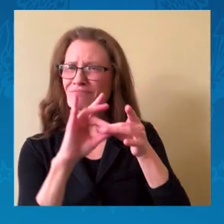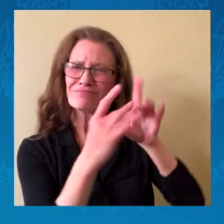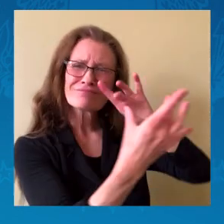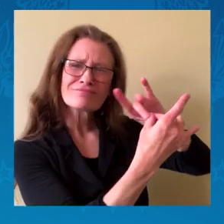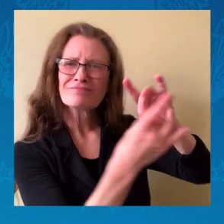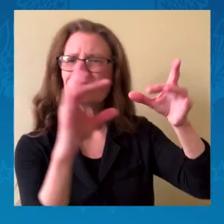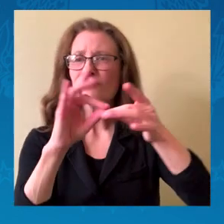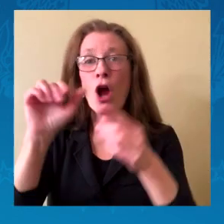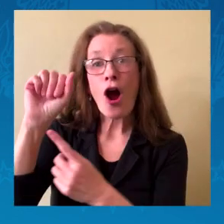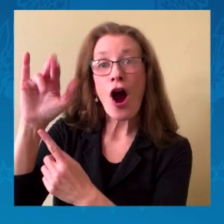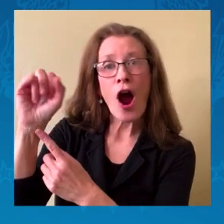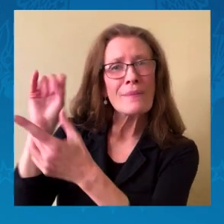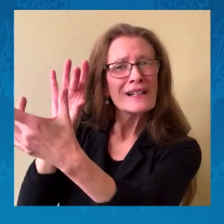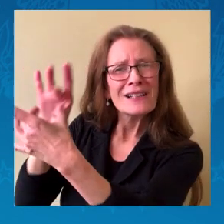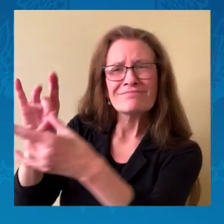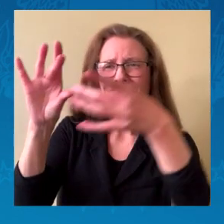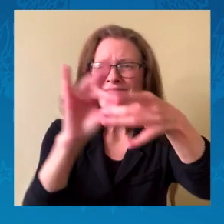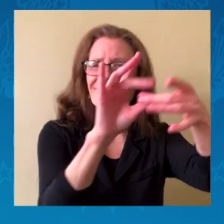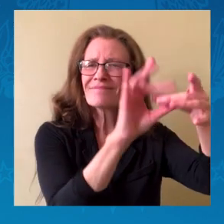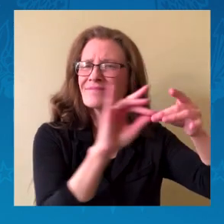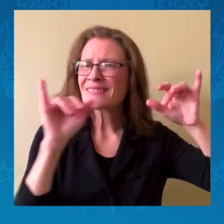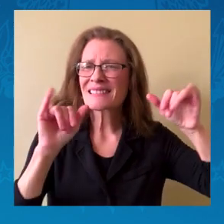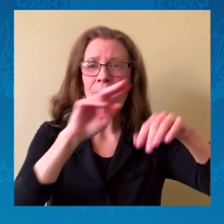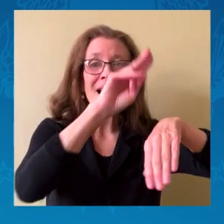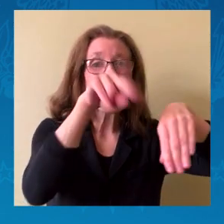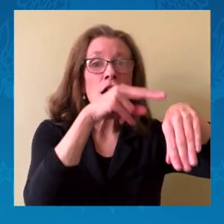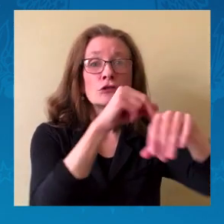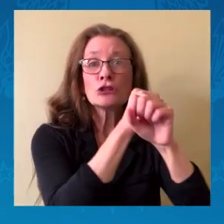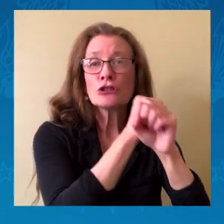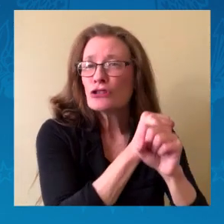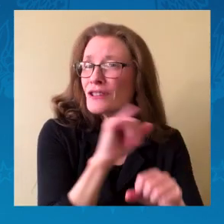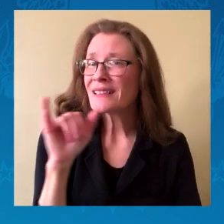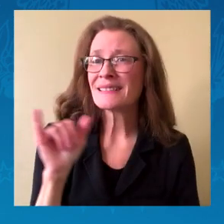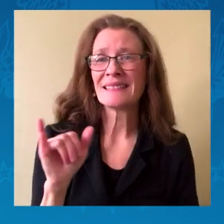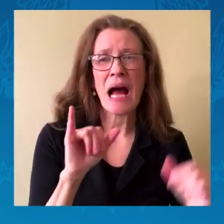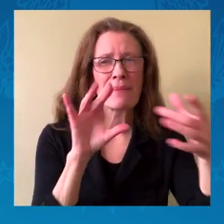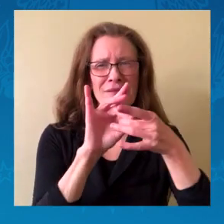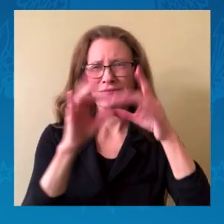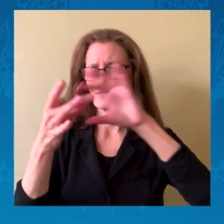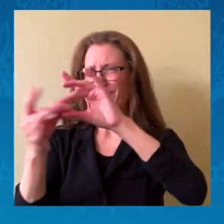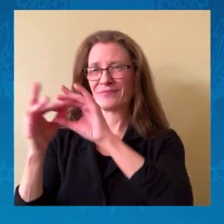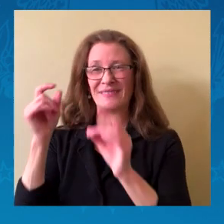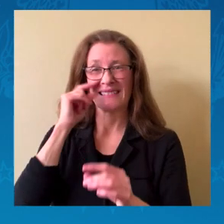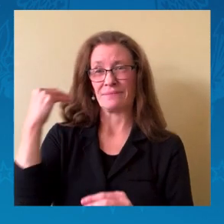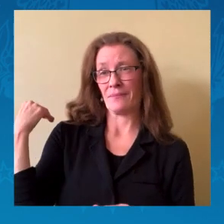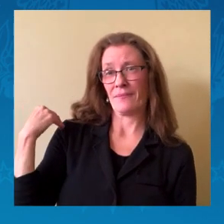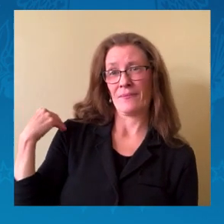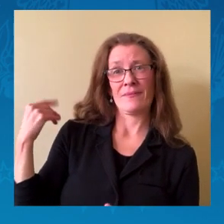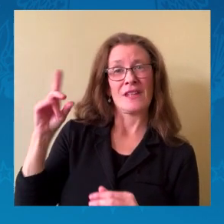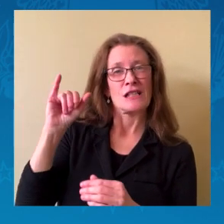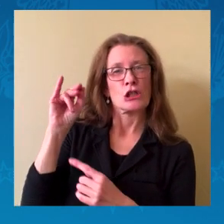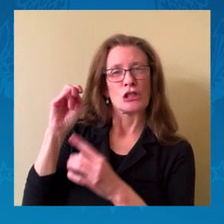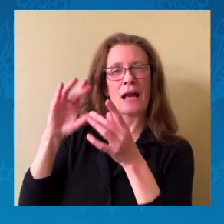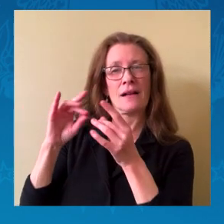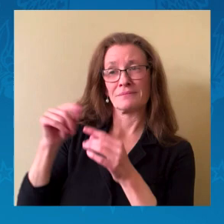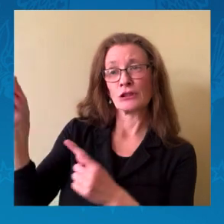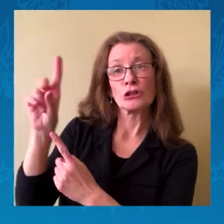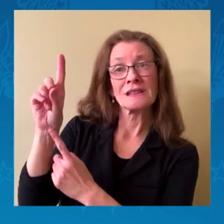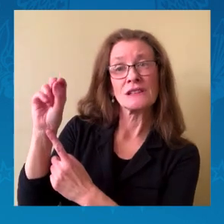as you've heard and Jake Sullivan talked about this, but it's DOD, it's the Department of State, it's DNI and the National Security Council